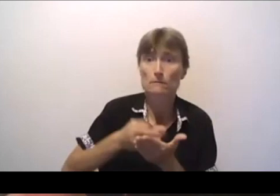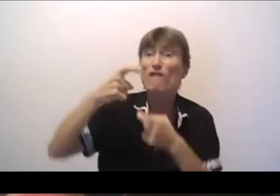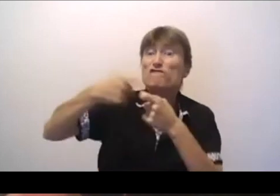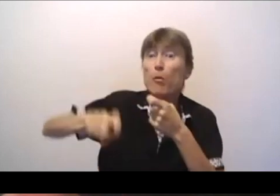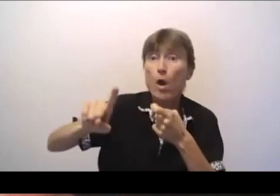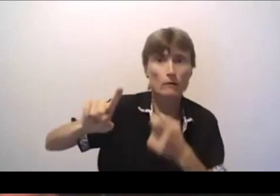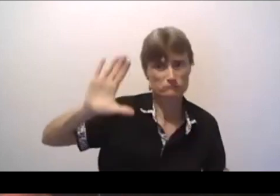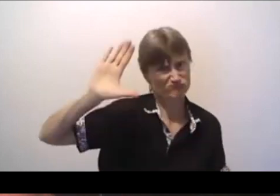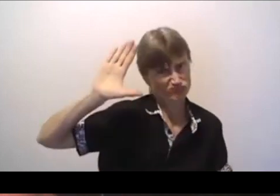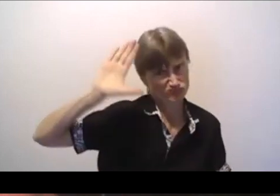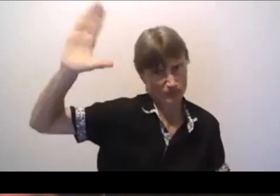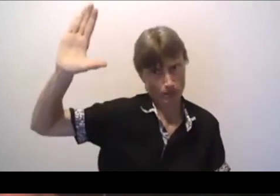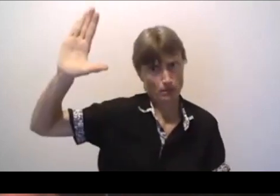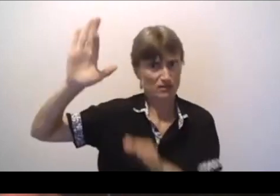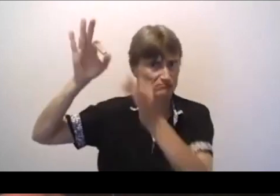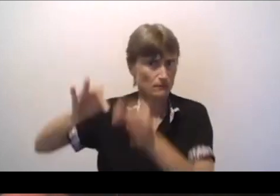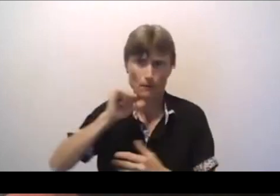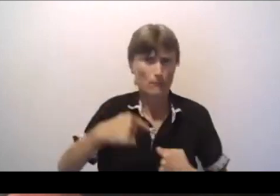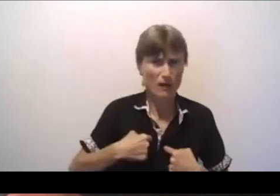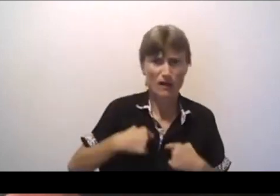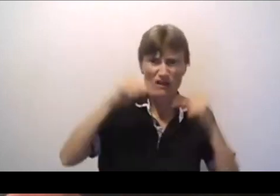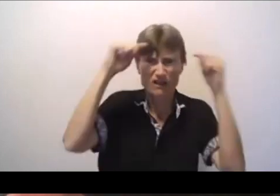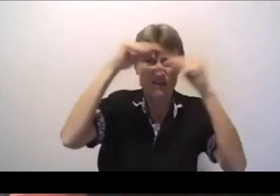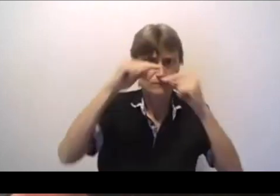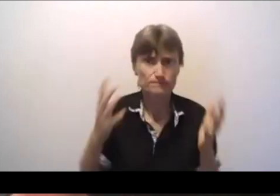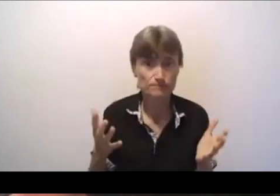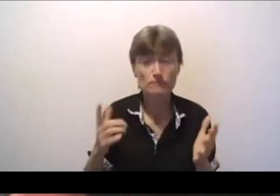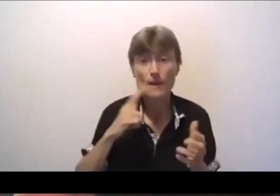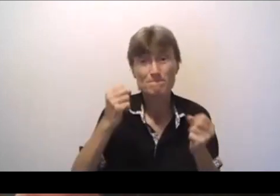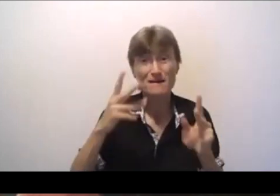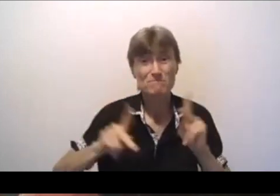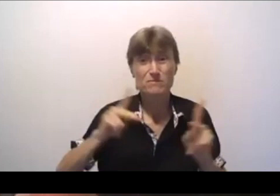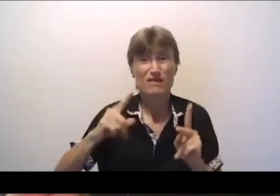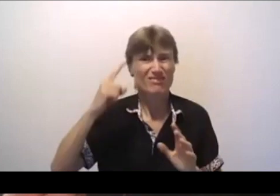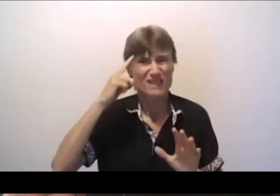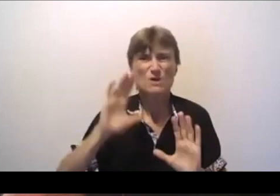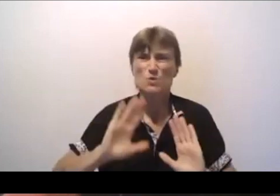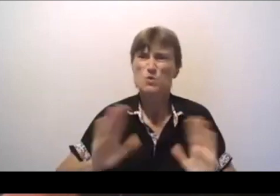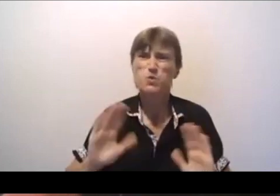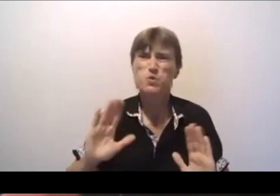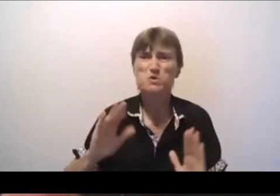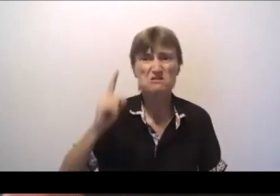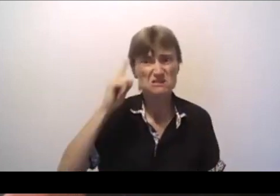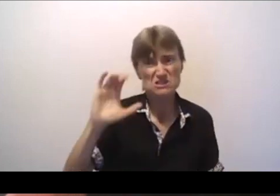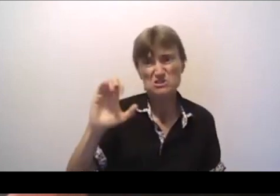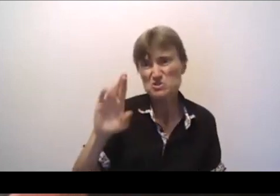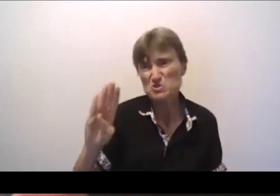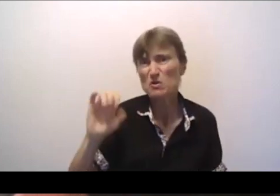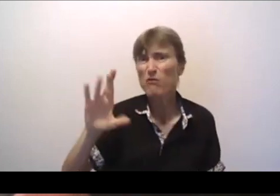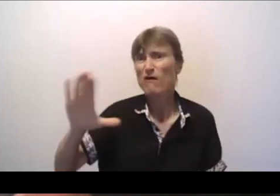and then a lot of people have said don't allow this to replace existing structures and any structure that was set out